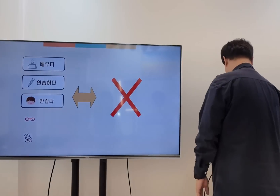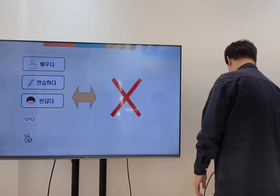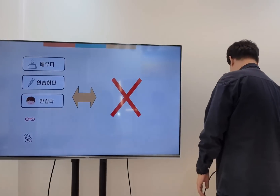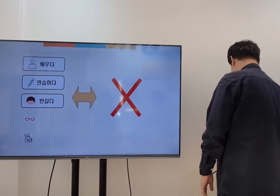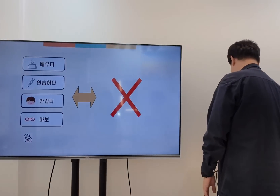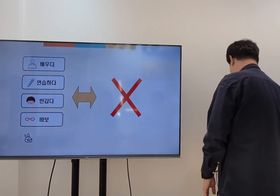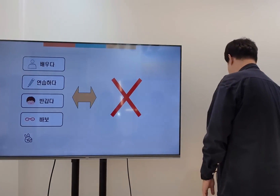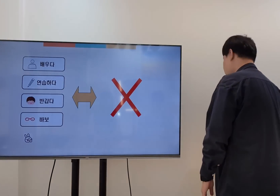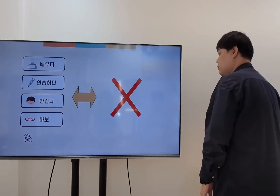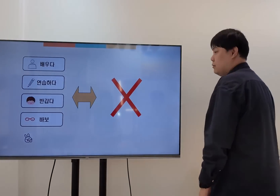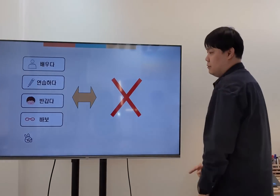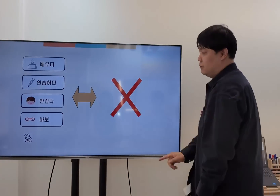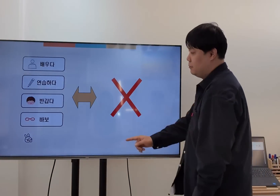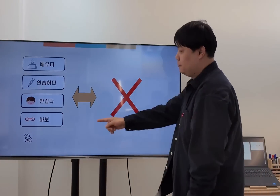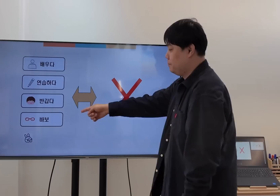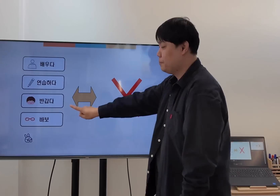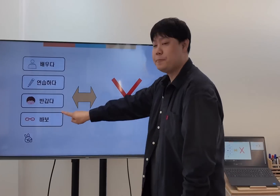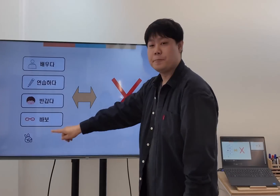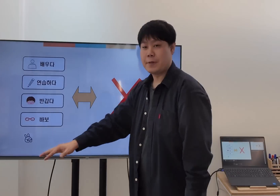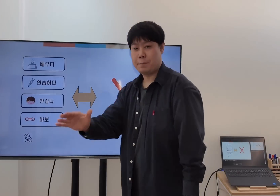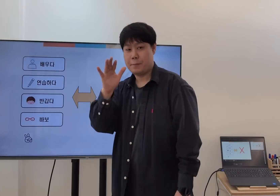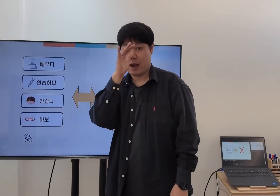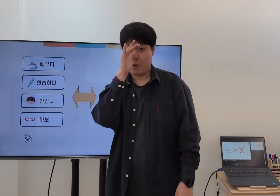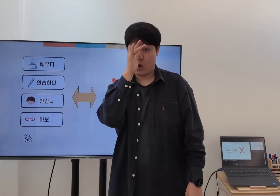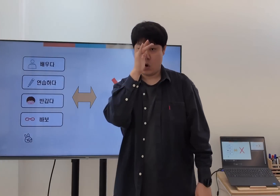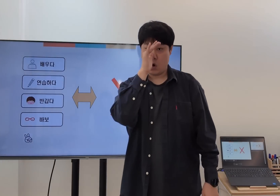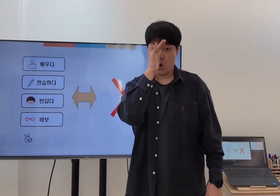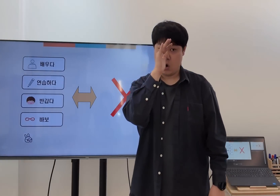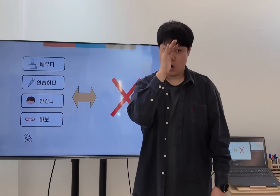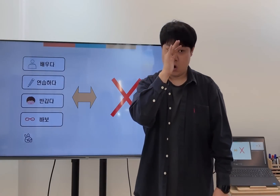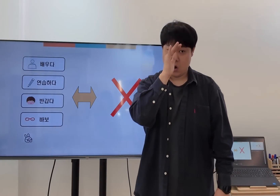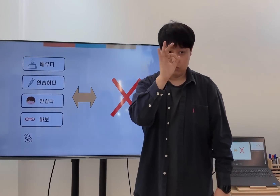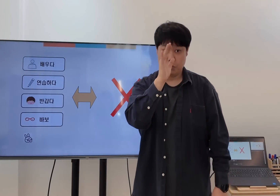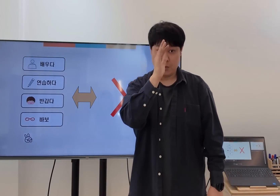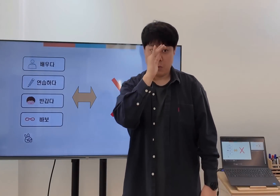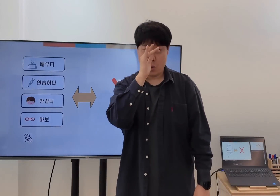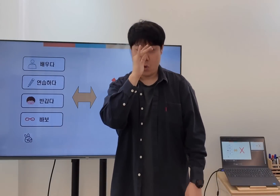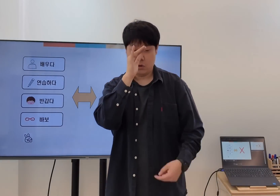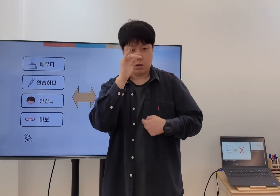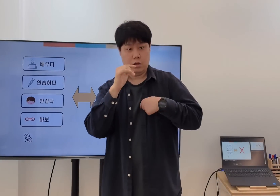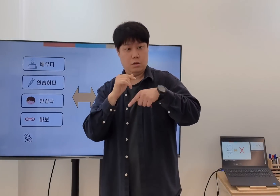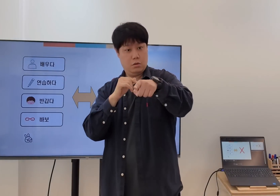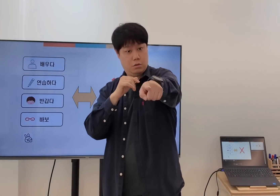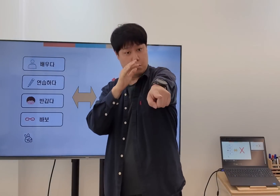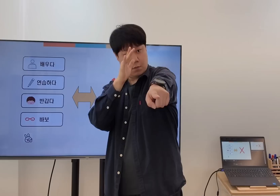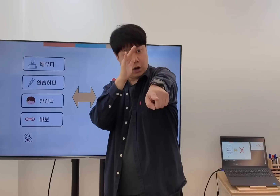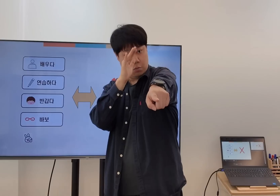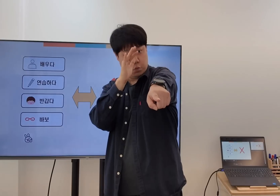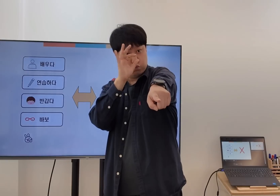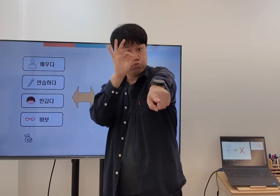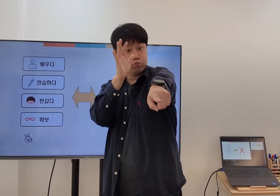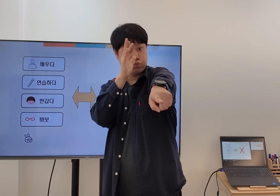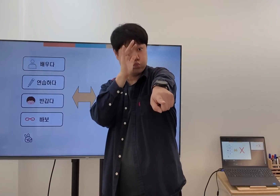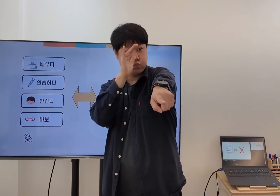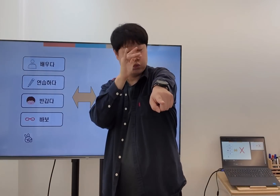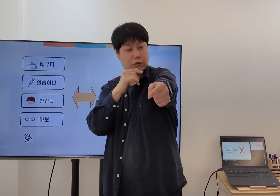fool. You idiot, you can do it like this.